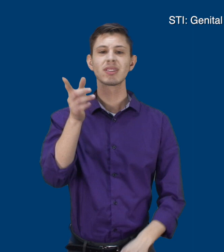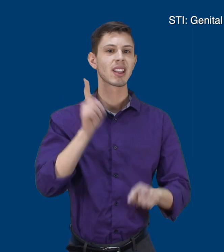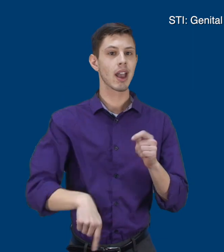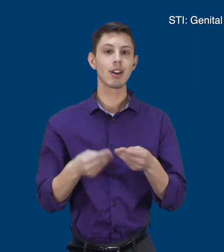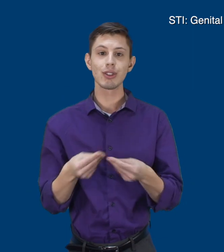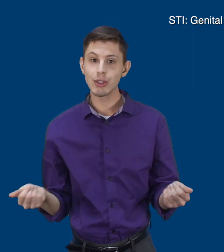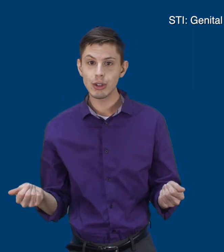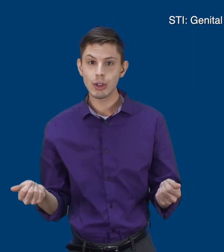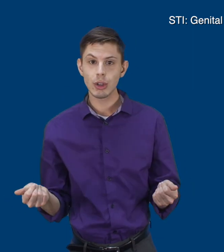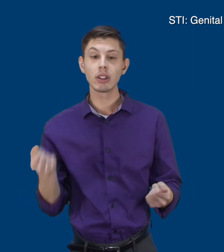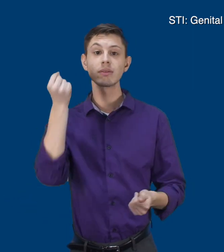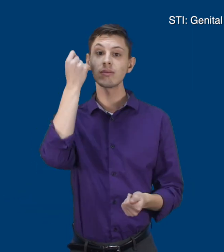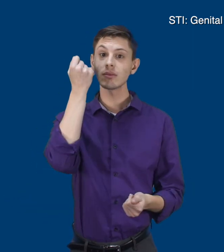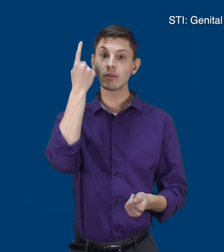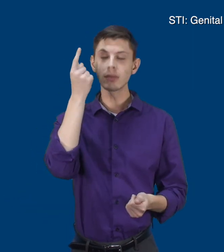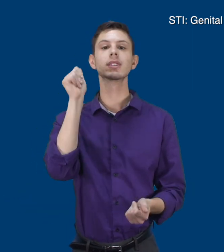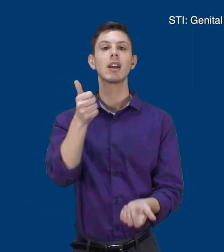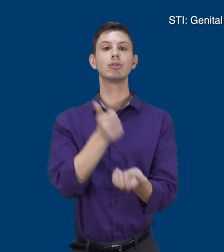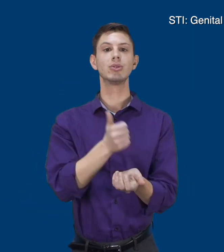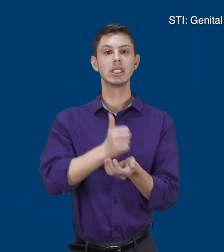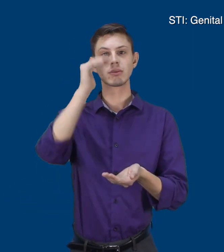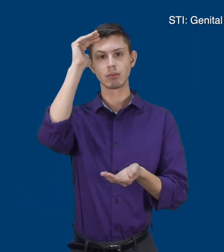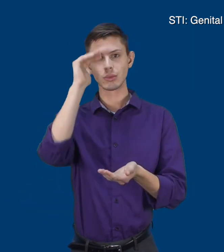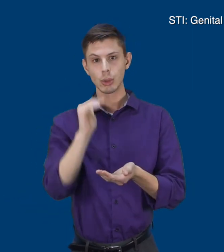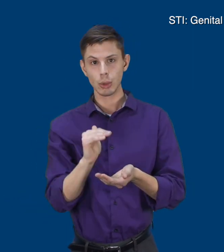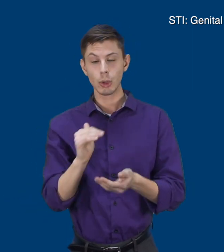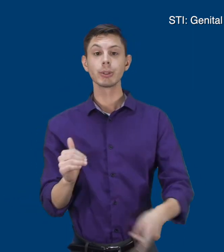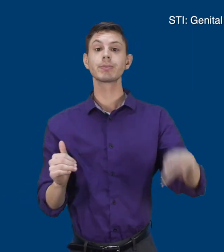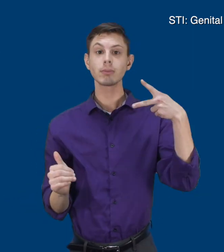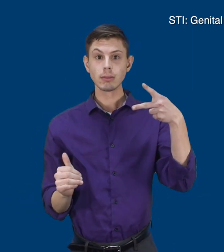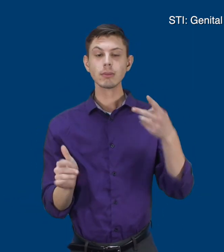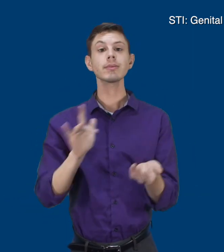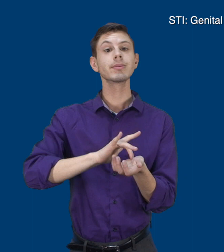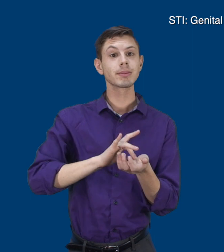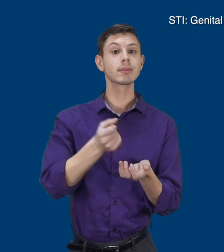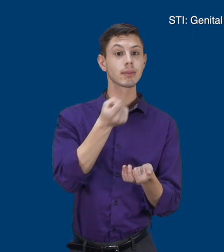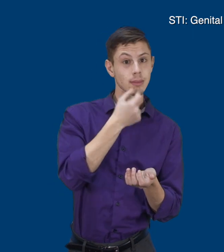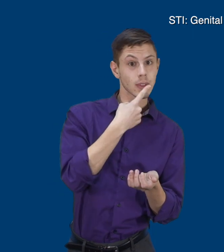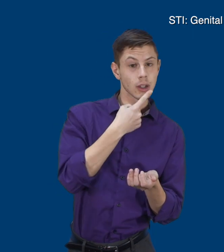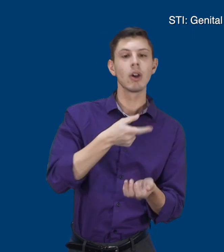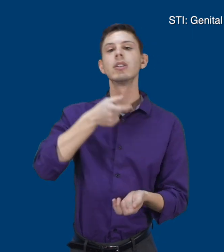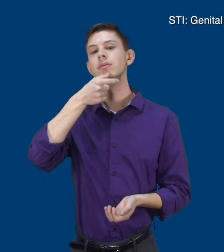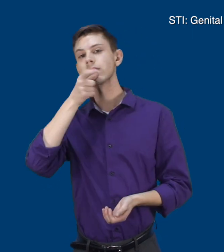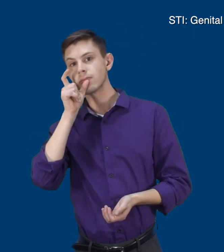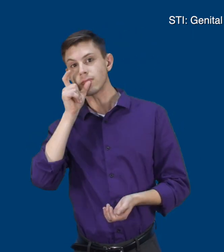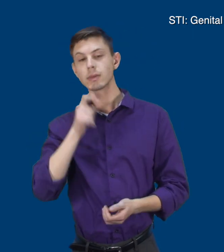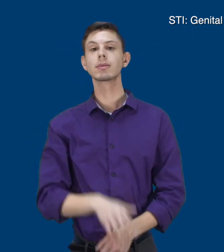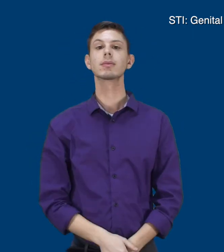HSV cannot be cured, but symptoms can be reduced through treatments. The medication will be either in pill or liquid form.